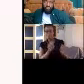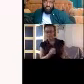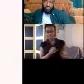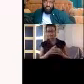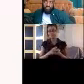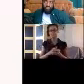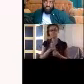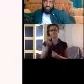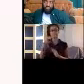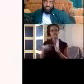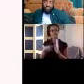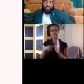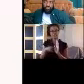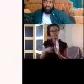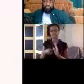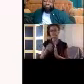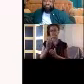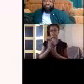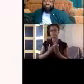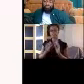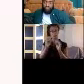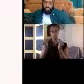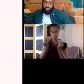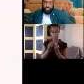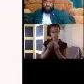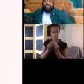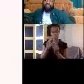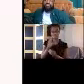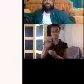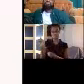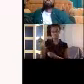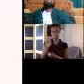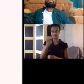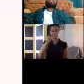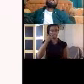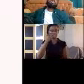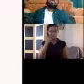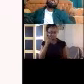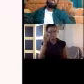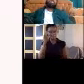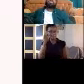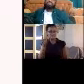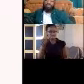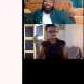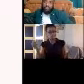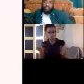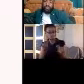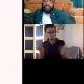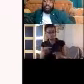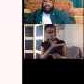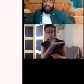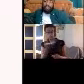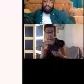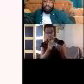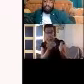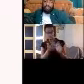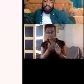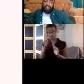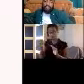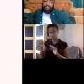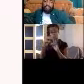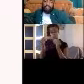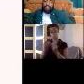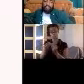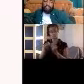that are witnessing harm in the community, you can say something on, like, as an organization,